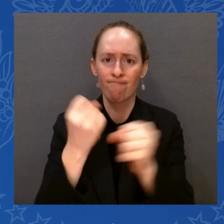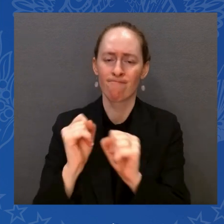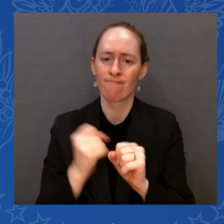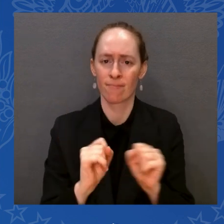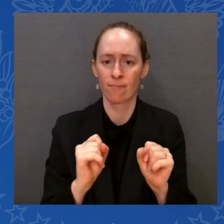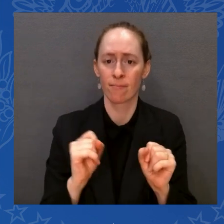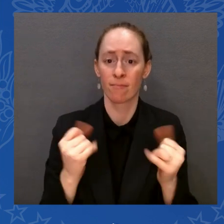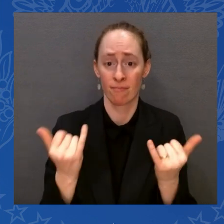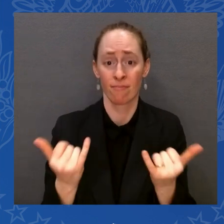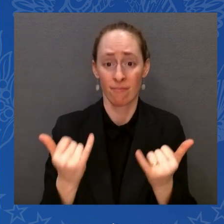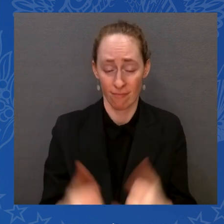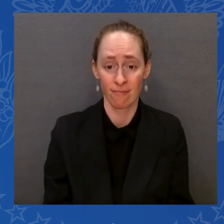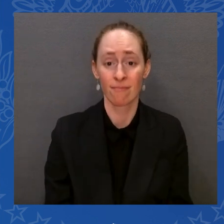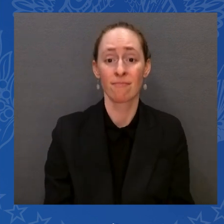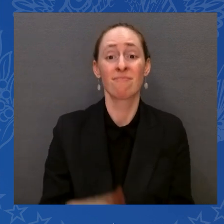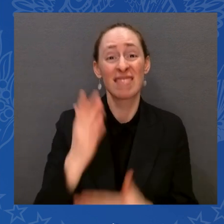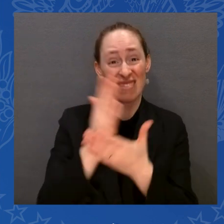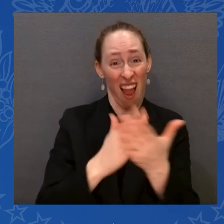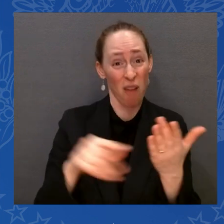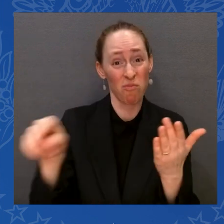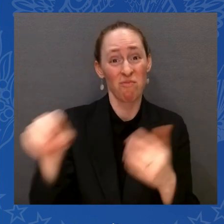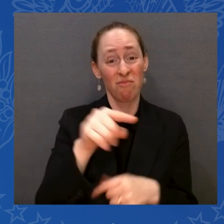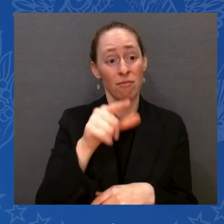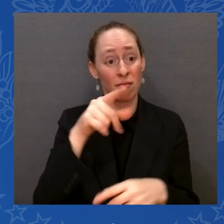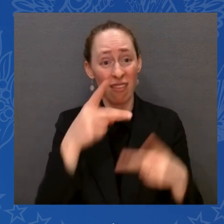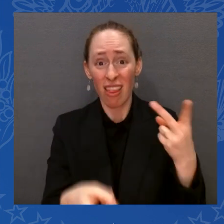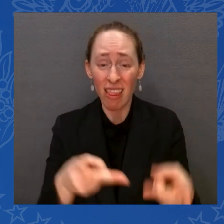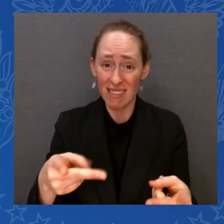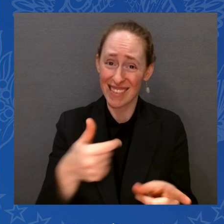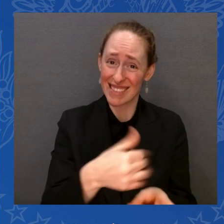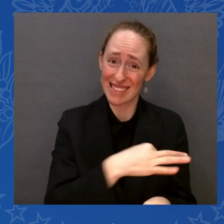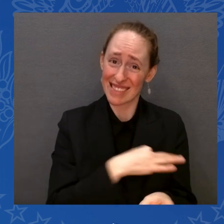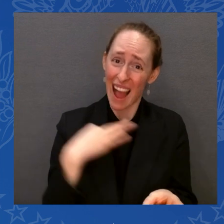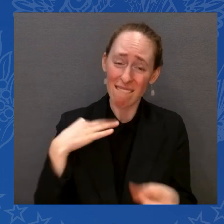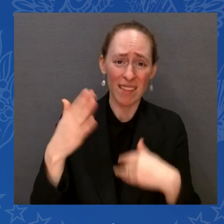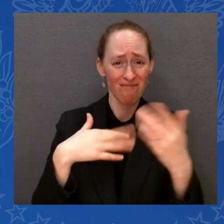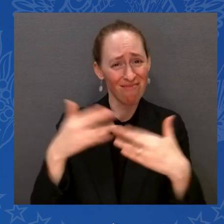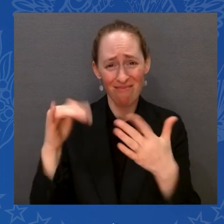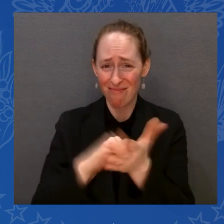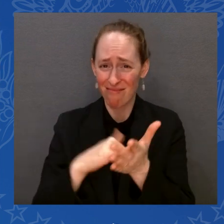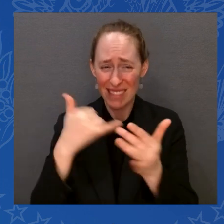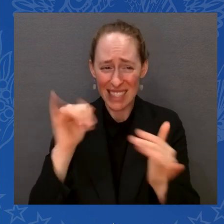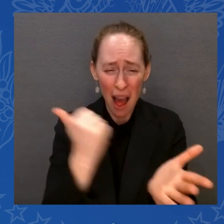The United States is a leading donor -- leading donor across all the areas of Syria,